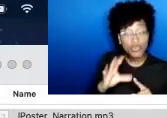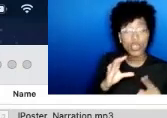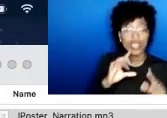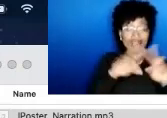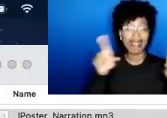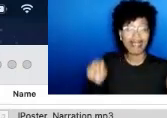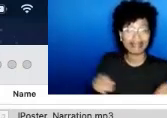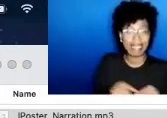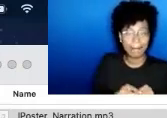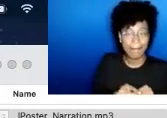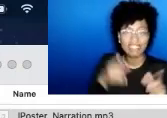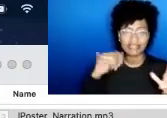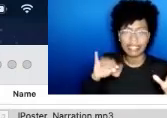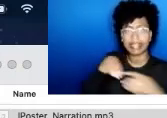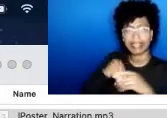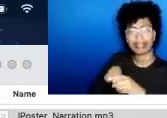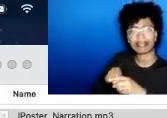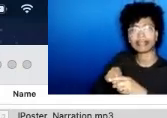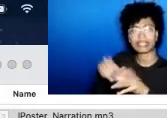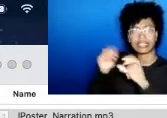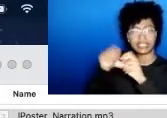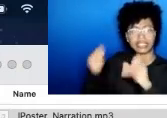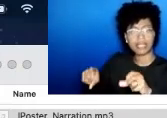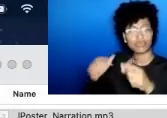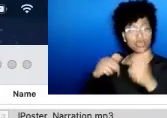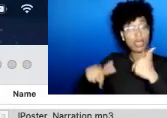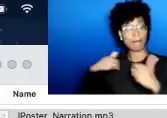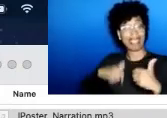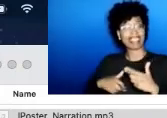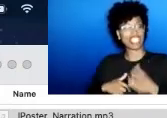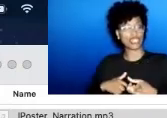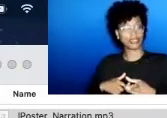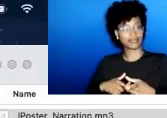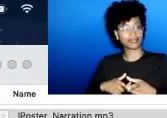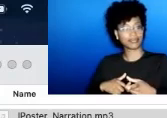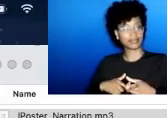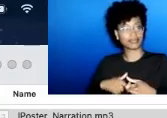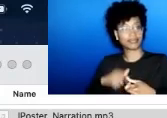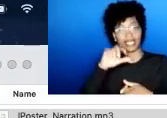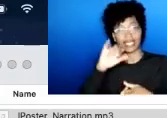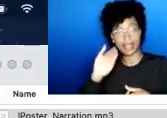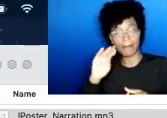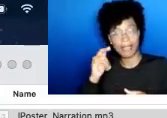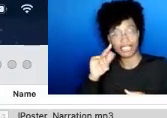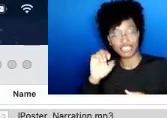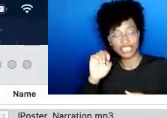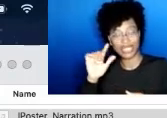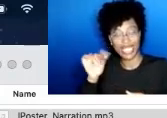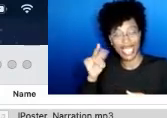it is still in the system, so just go back here, go to the image gallery, find the image